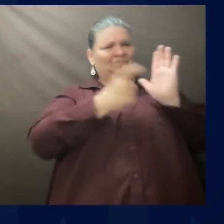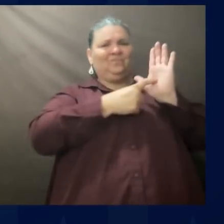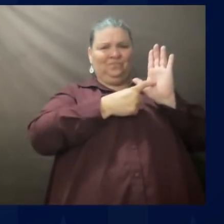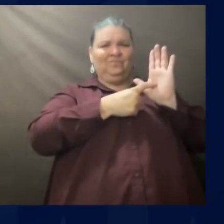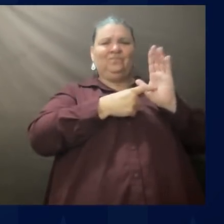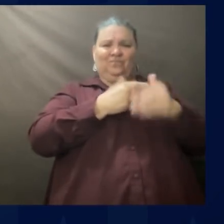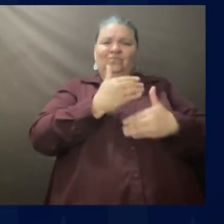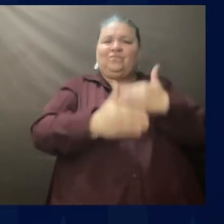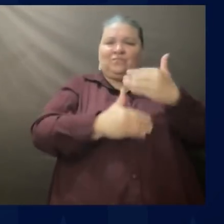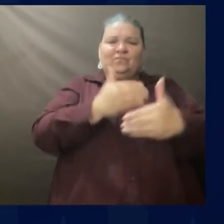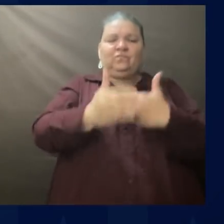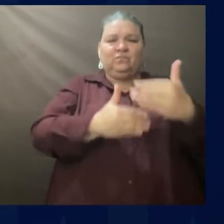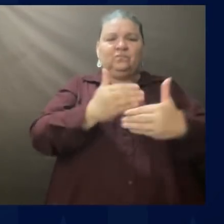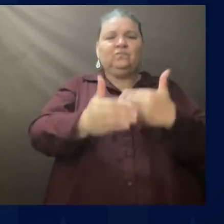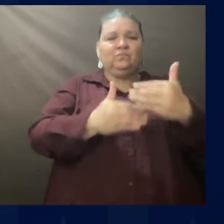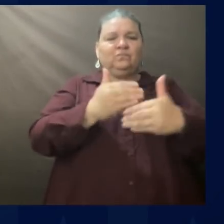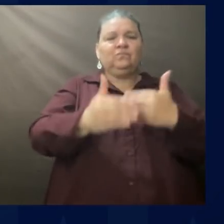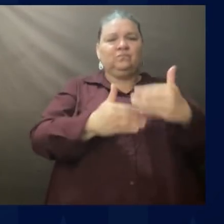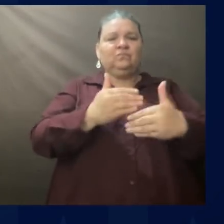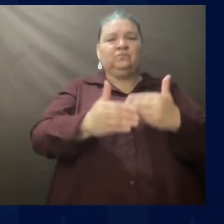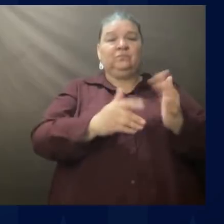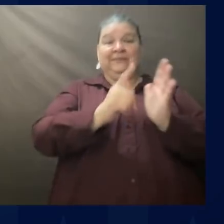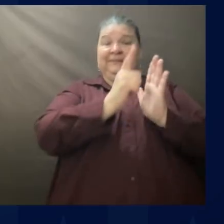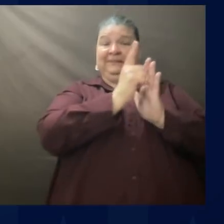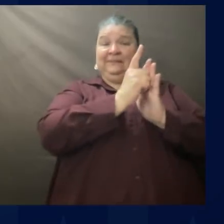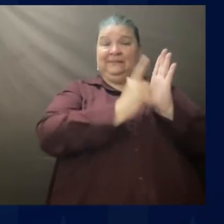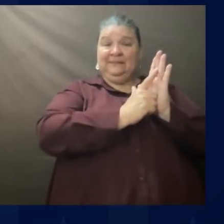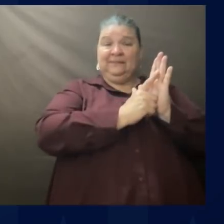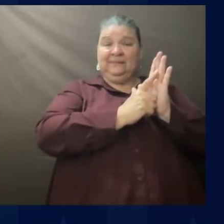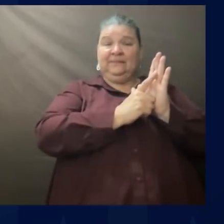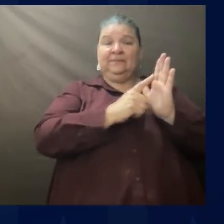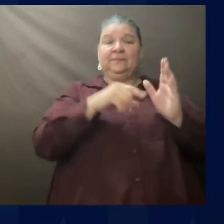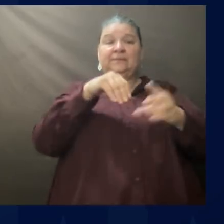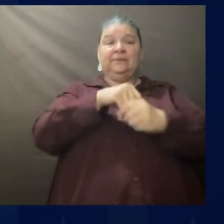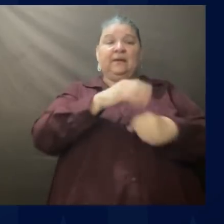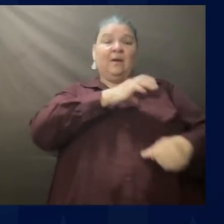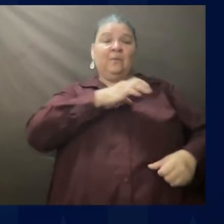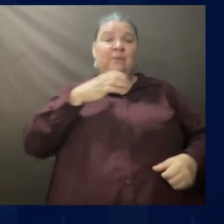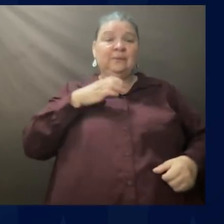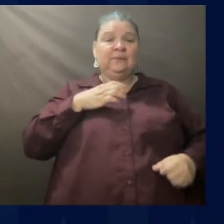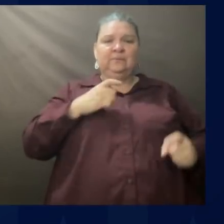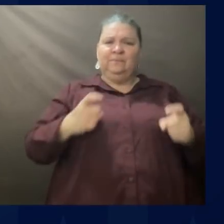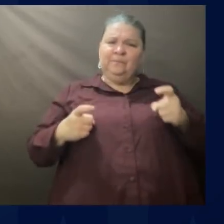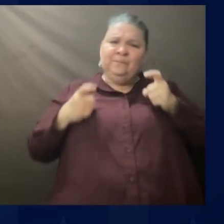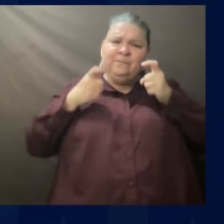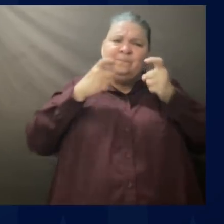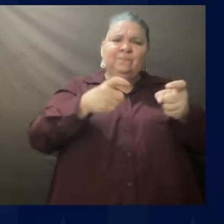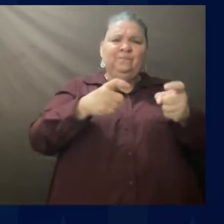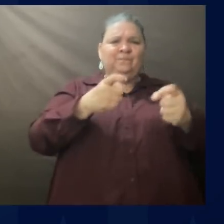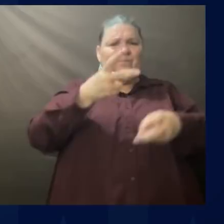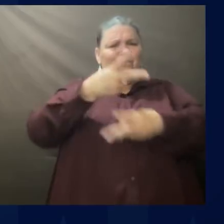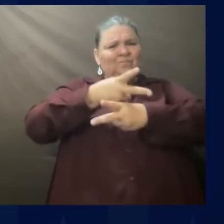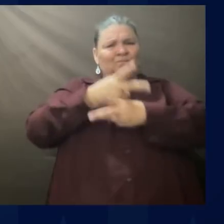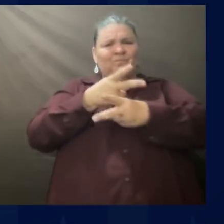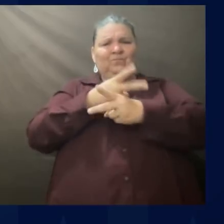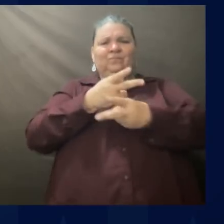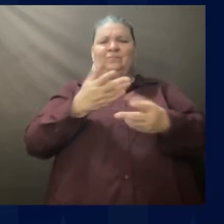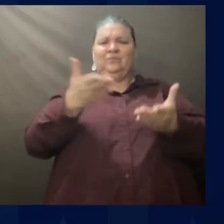that is advancing in Congress that will deliver healthcare services and benefits to veterans and their survivors impacted by toxic exposures.